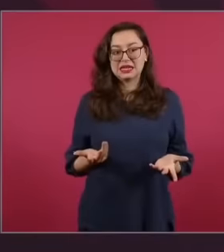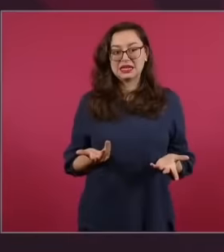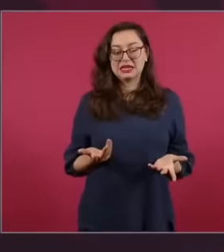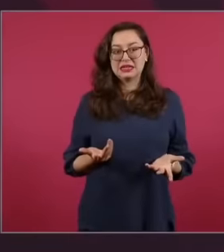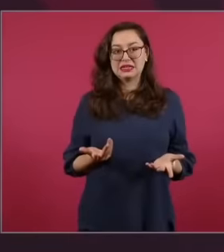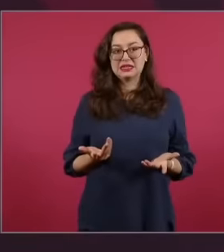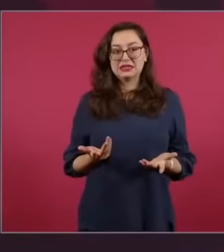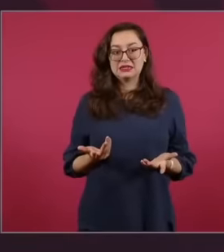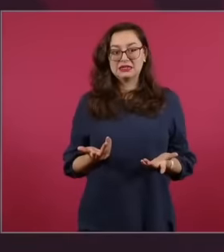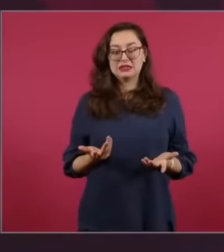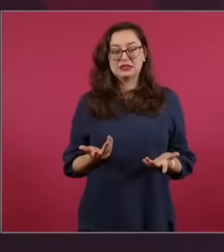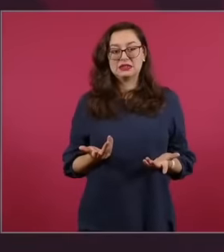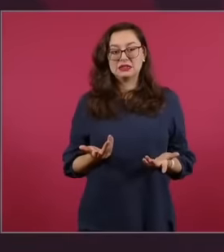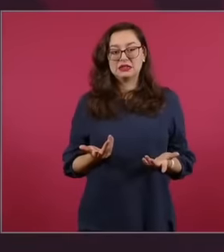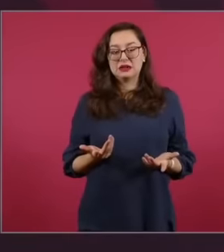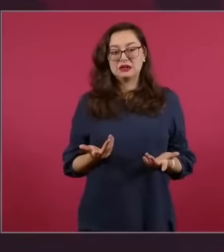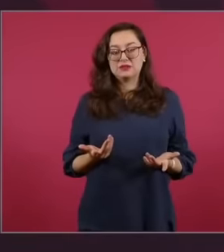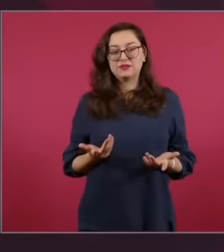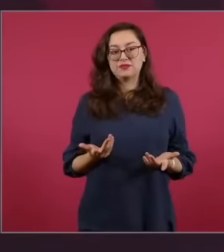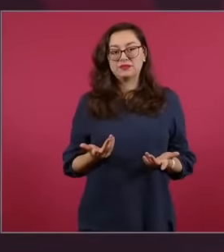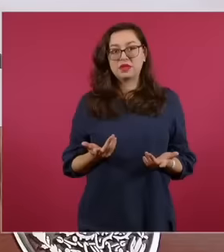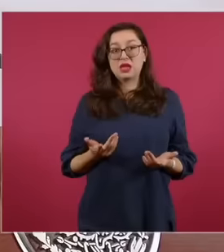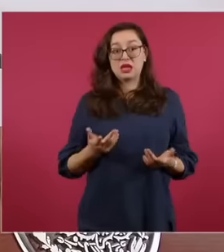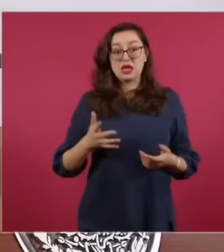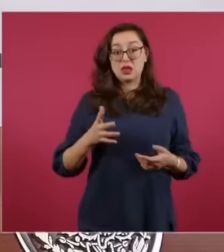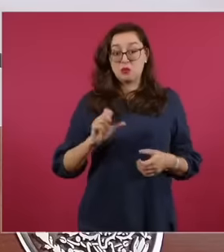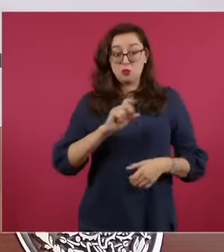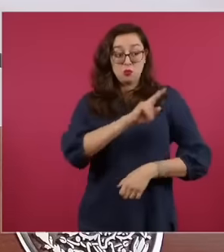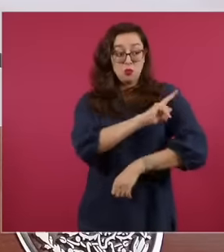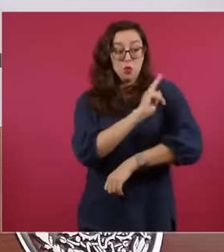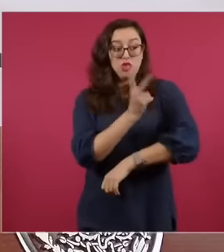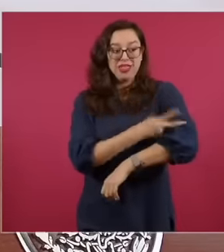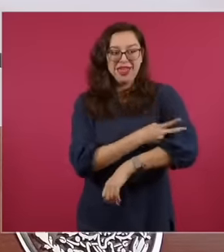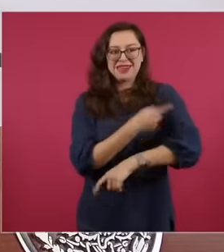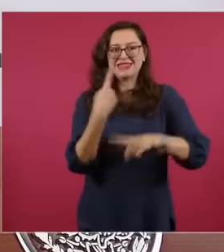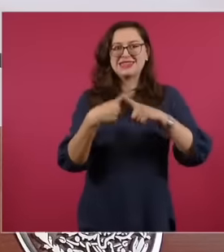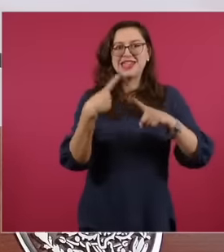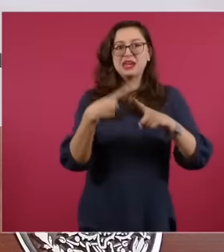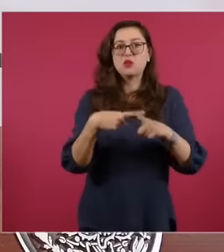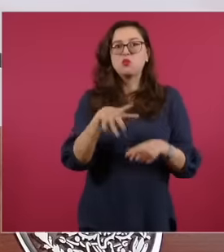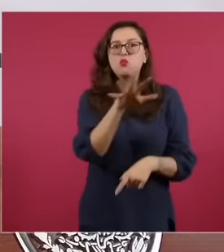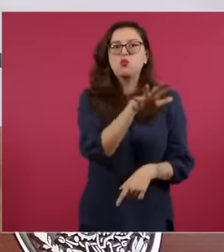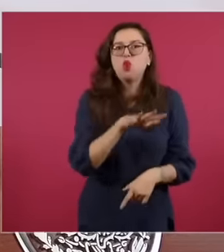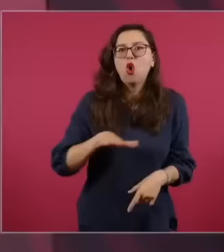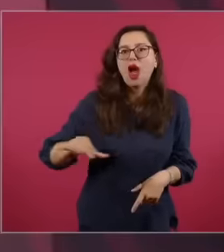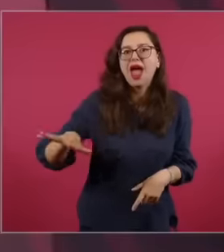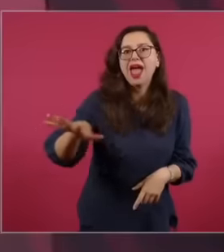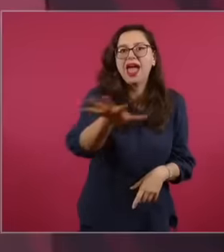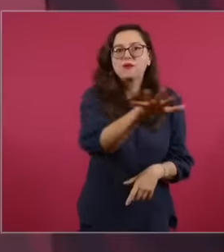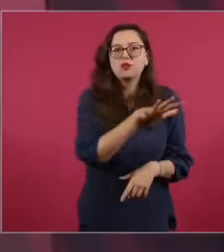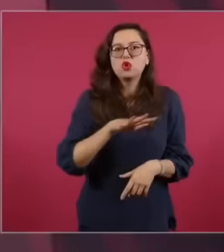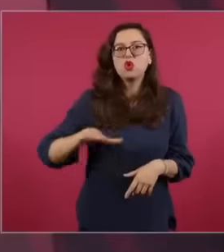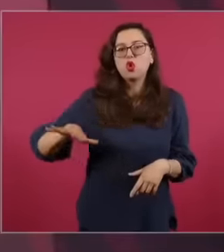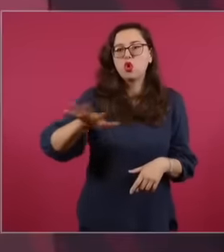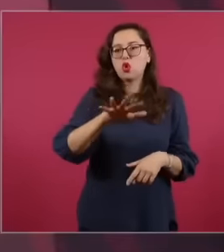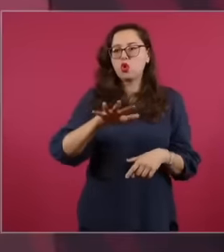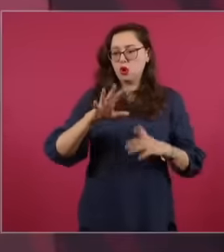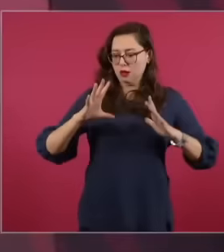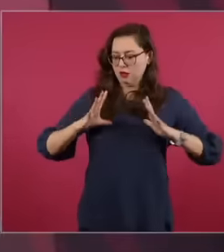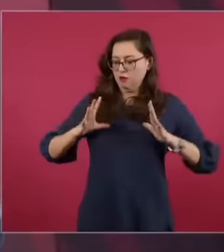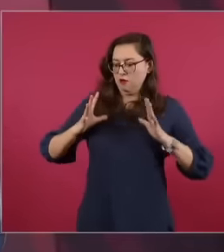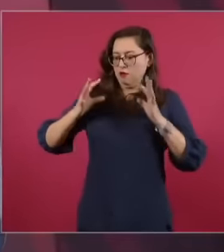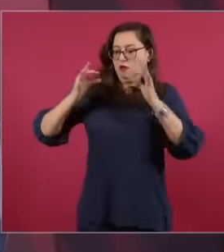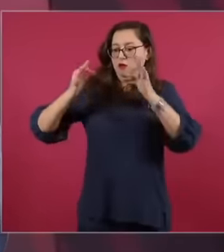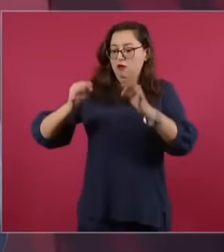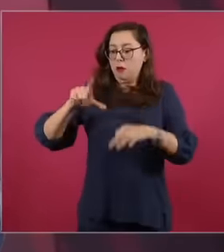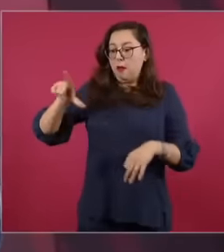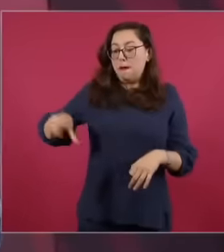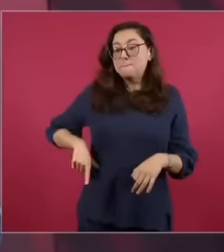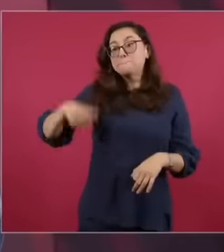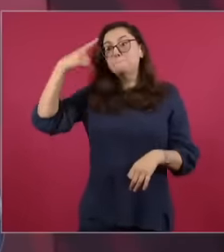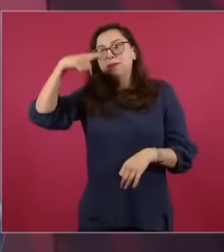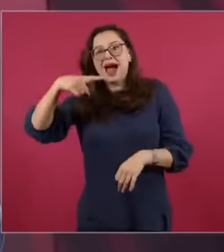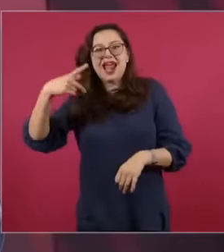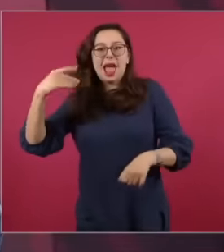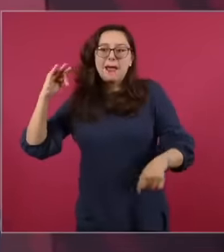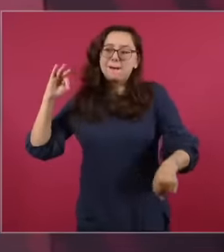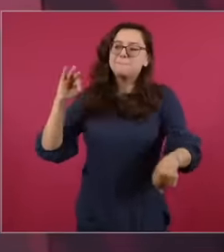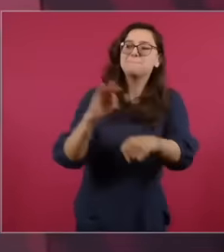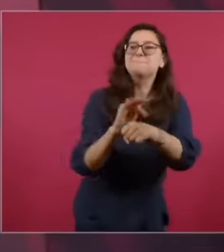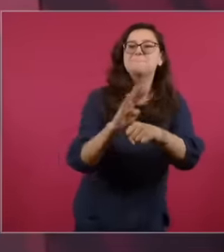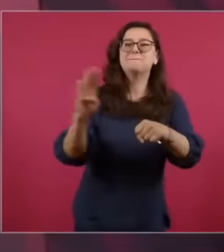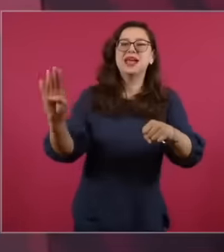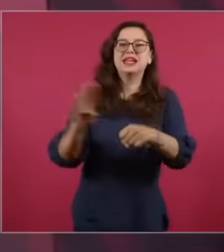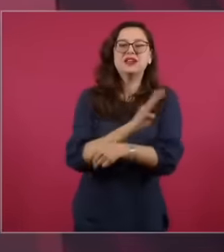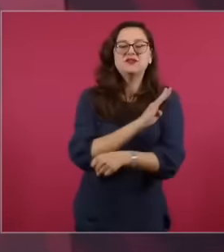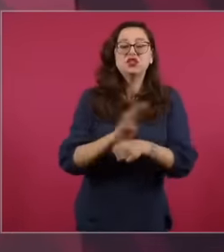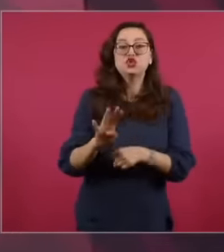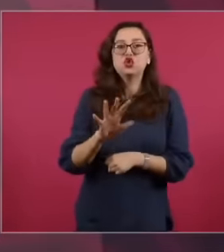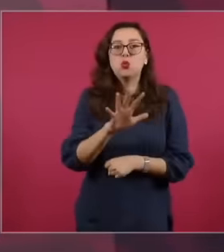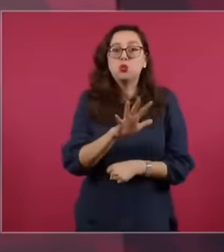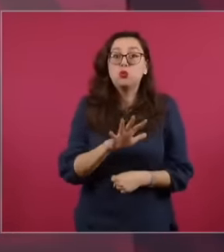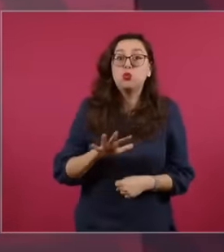resides in the people and is instituted for their benefit and the people have